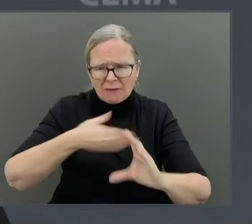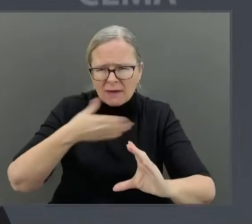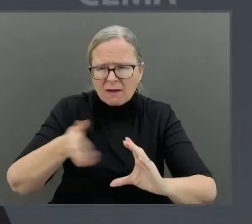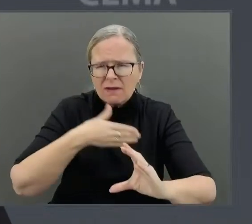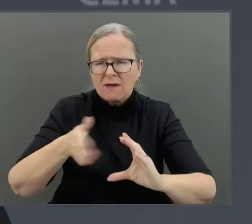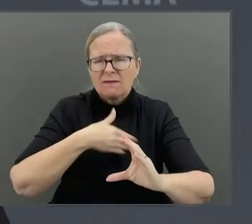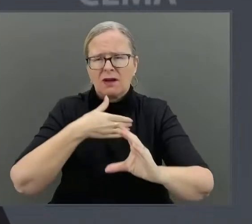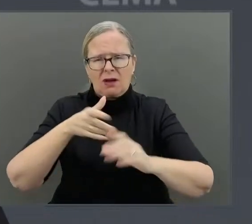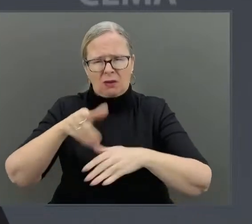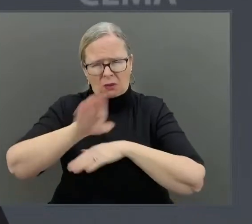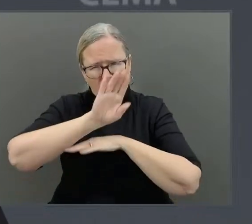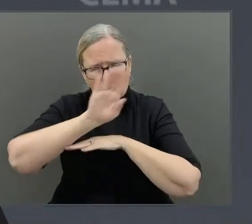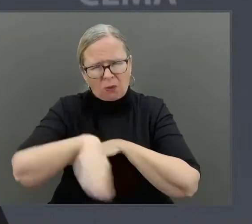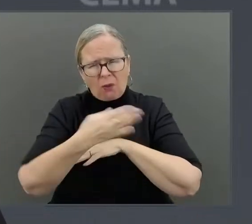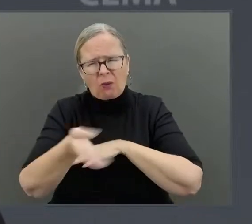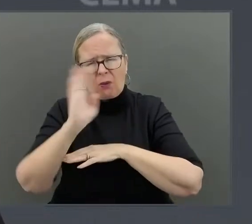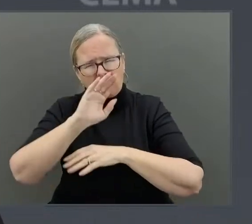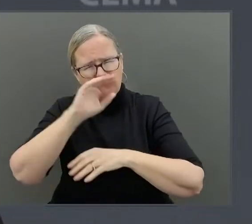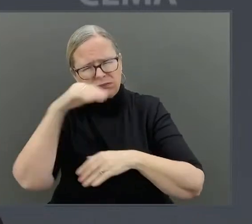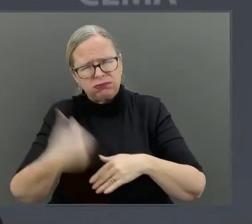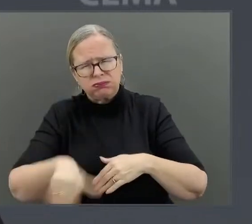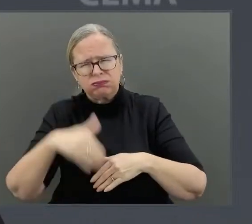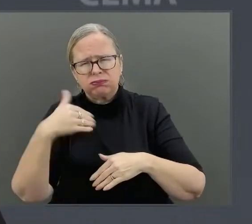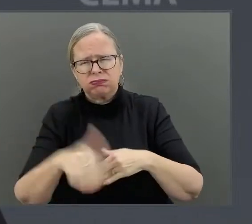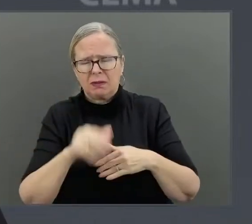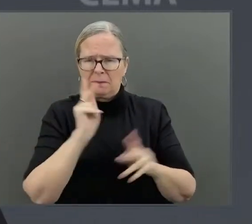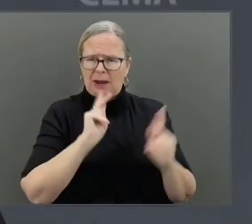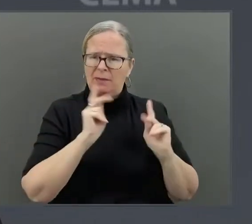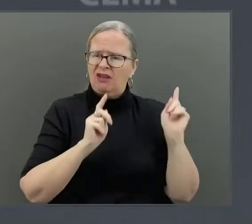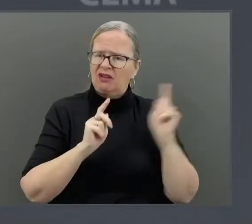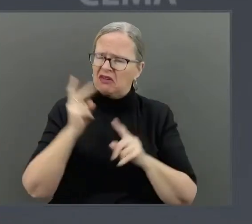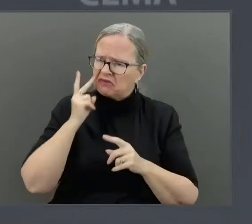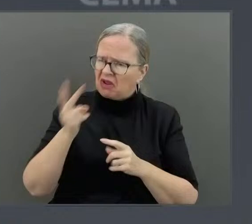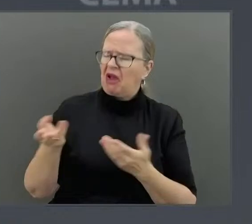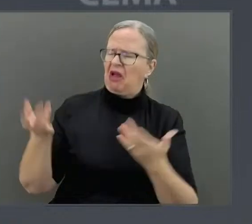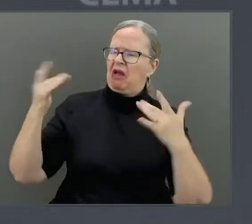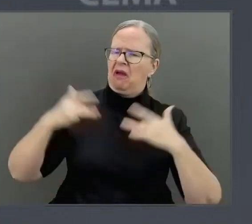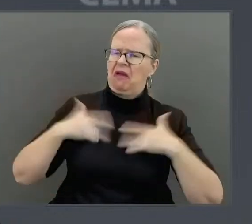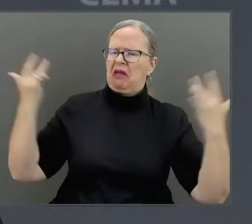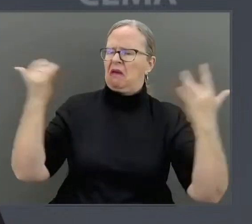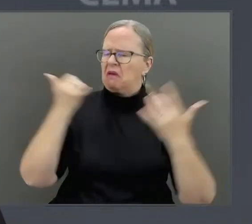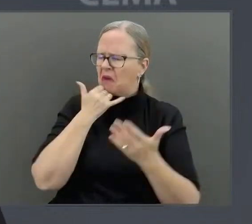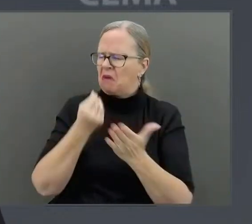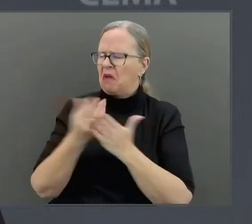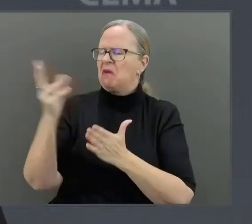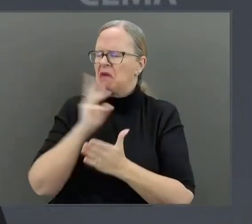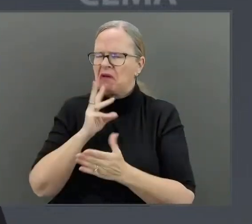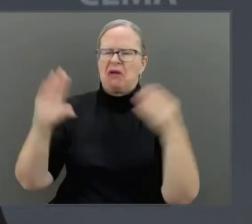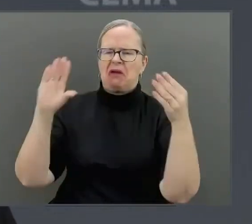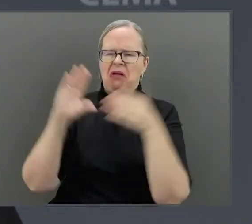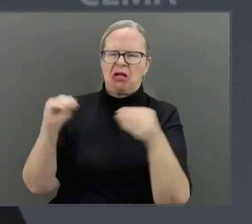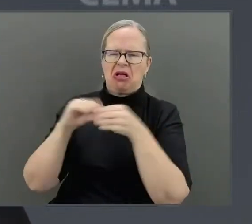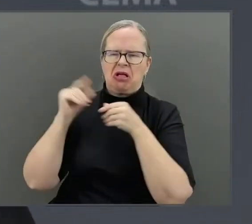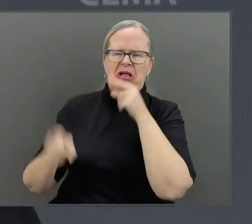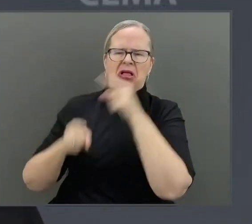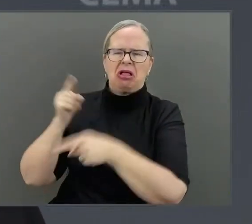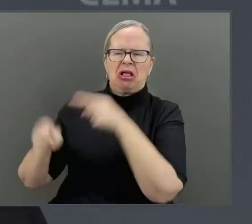water that might evoke an emotional response but let me explain what is actually happening